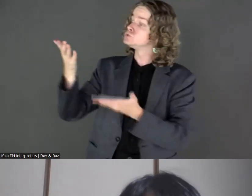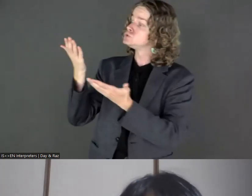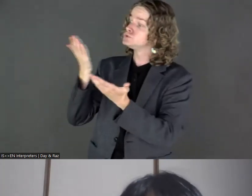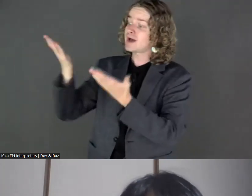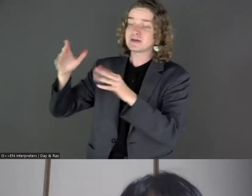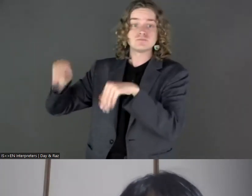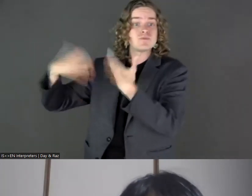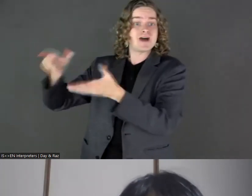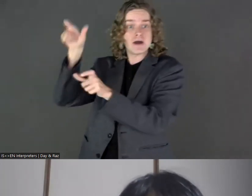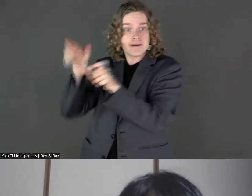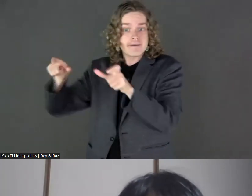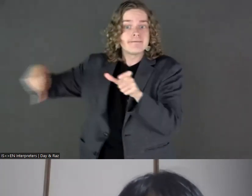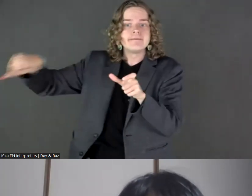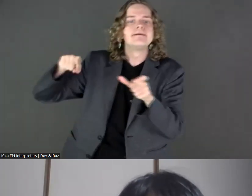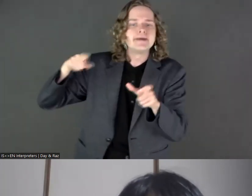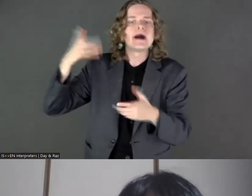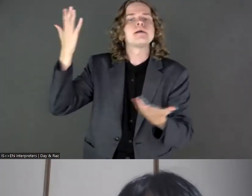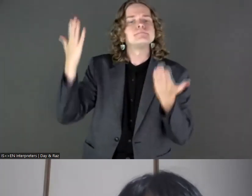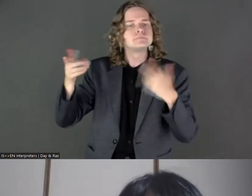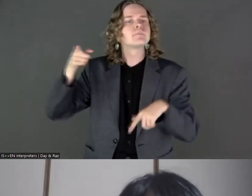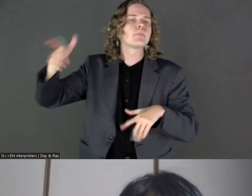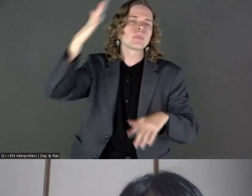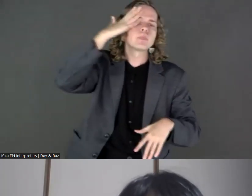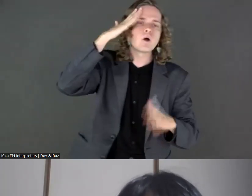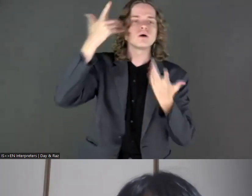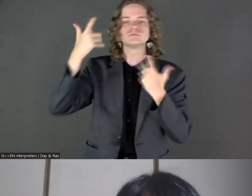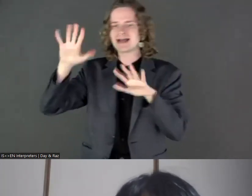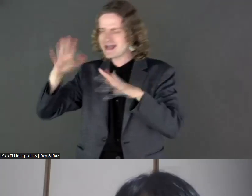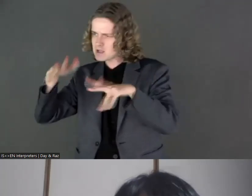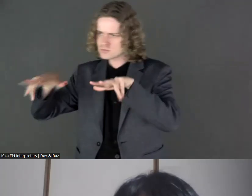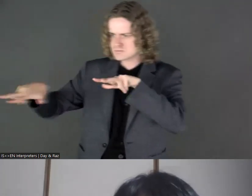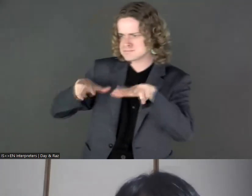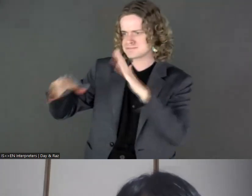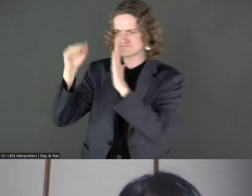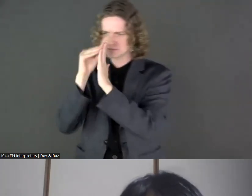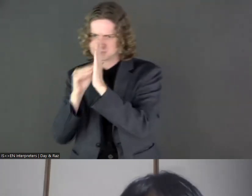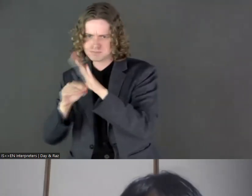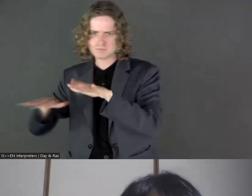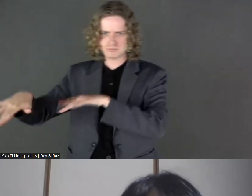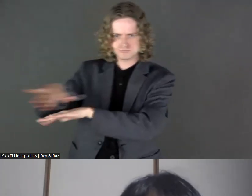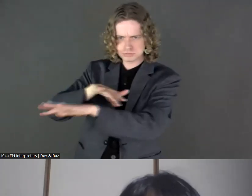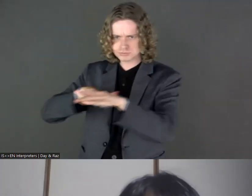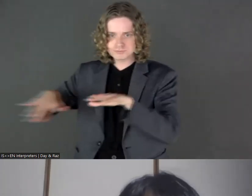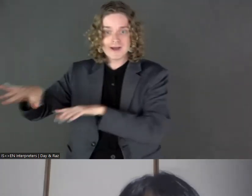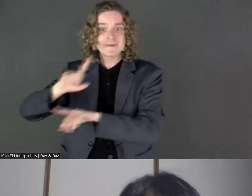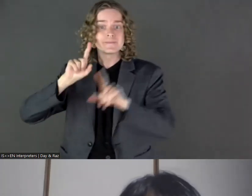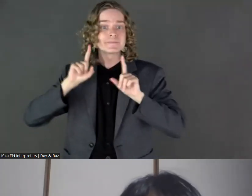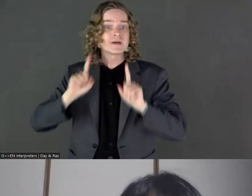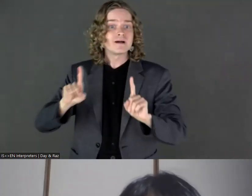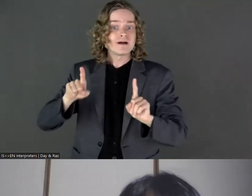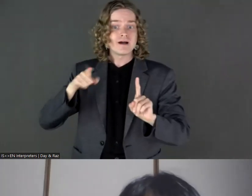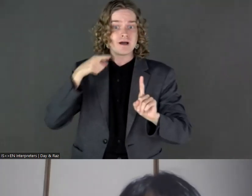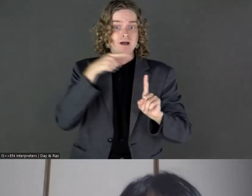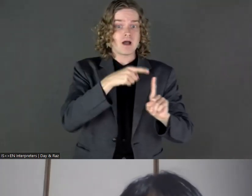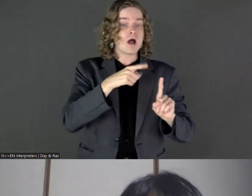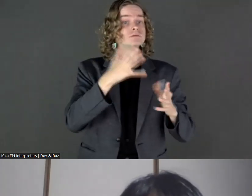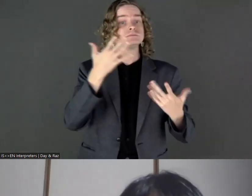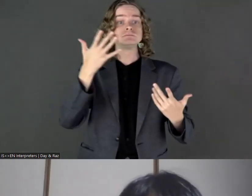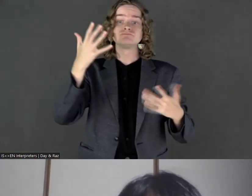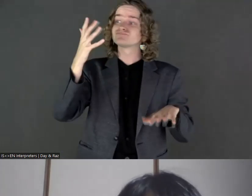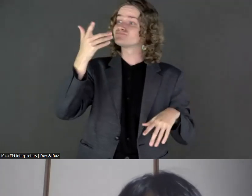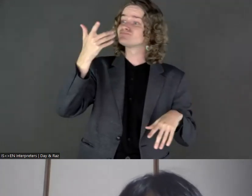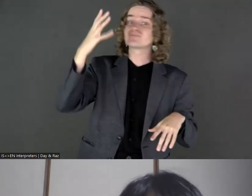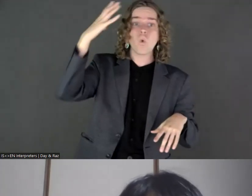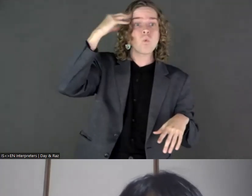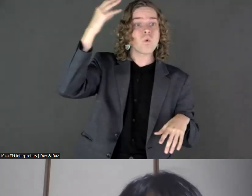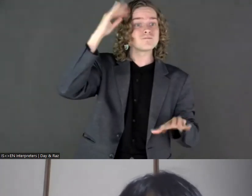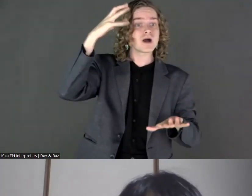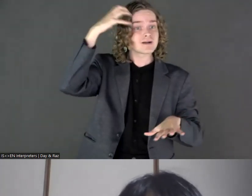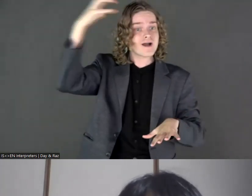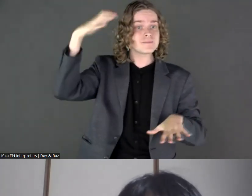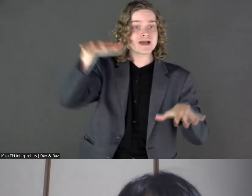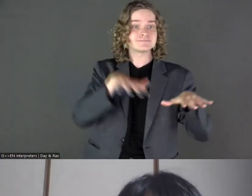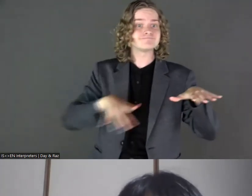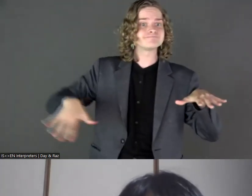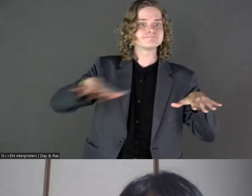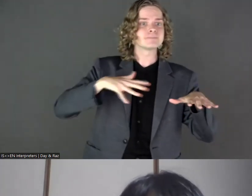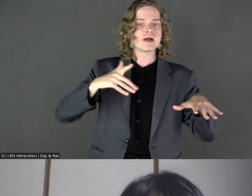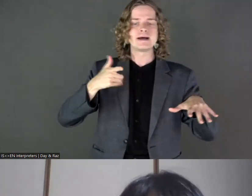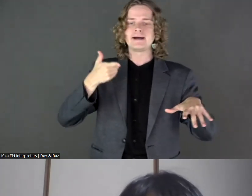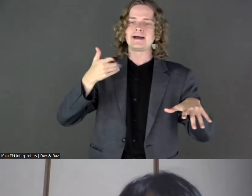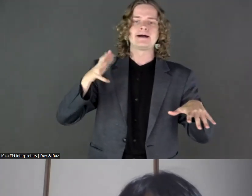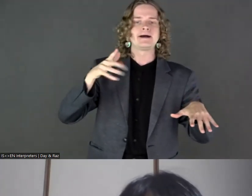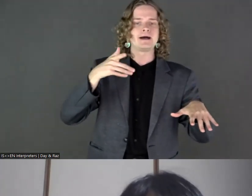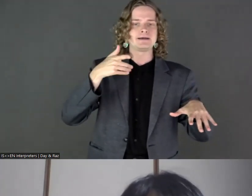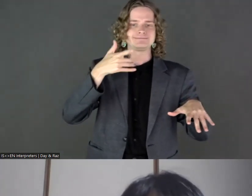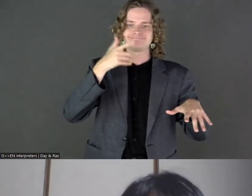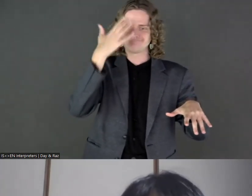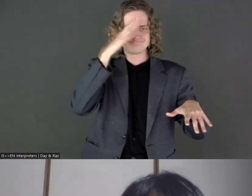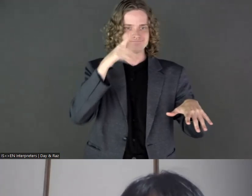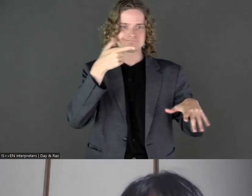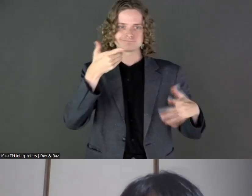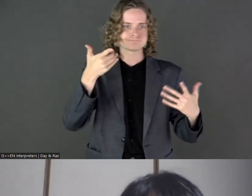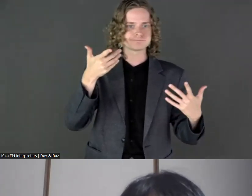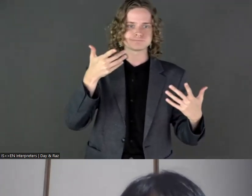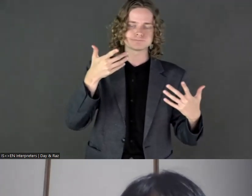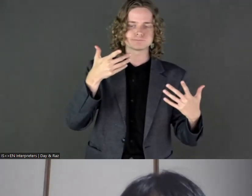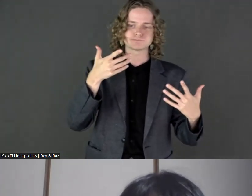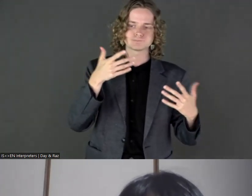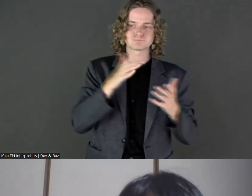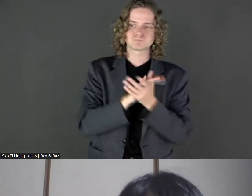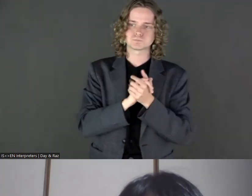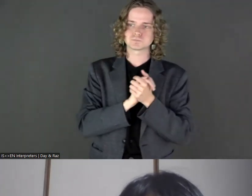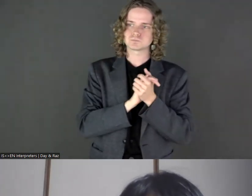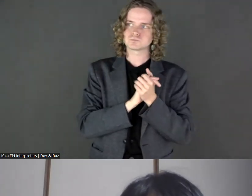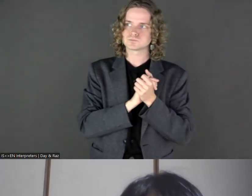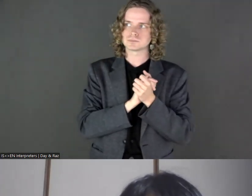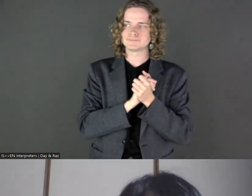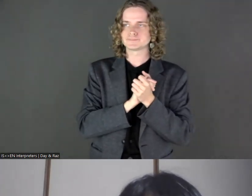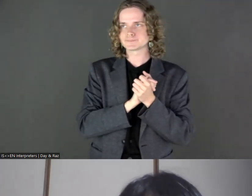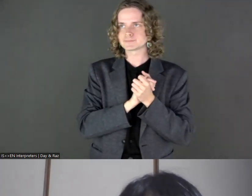their interests and the Moldavian. Authority is or experience NGOs do not take into account